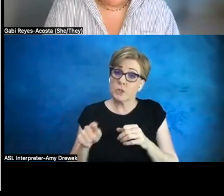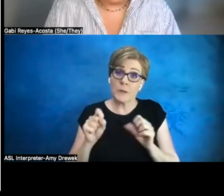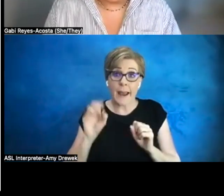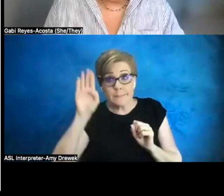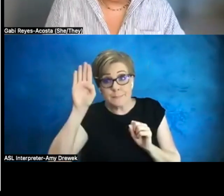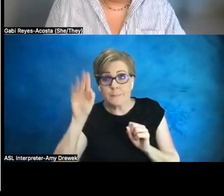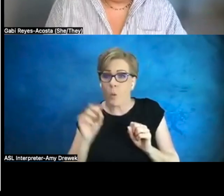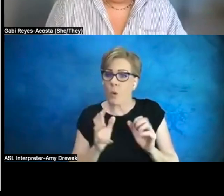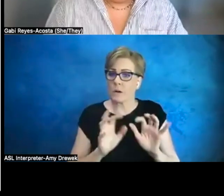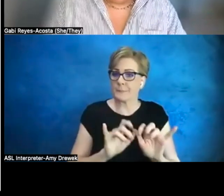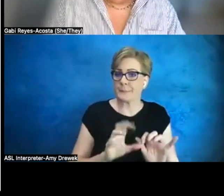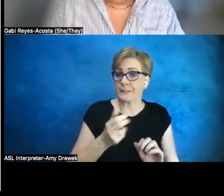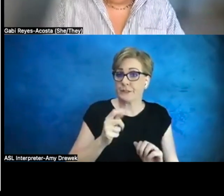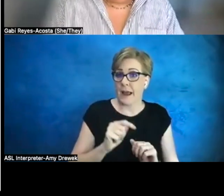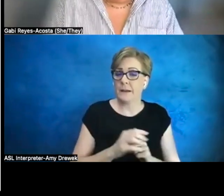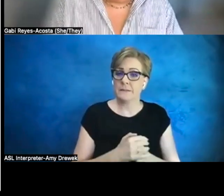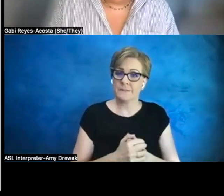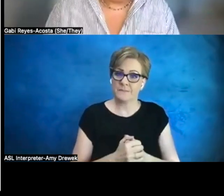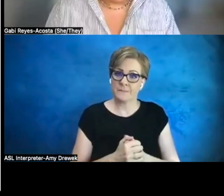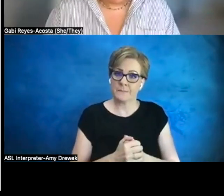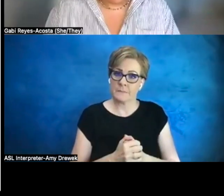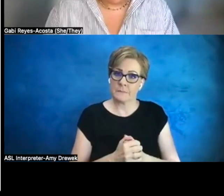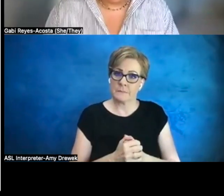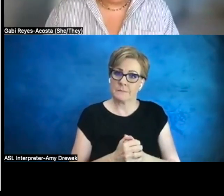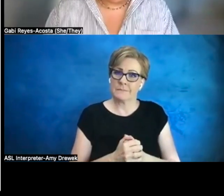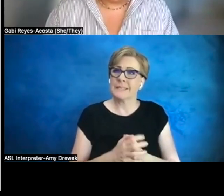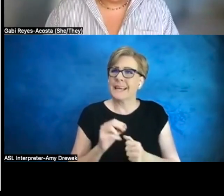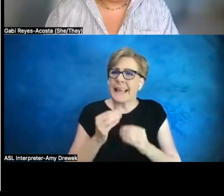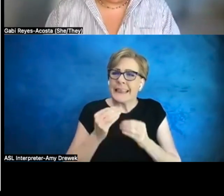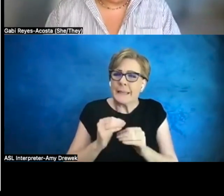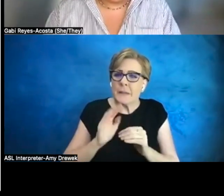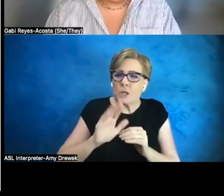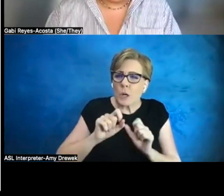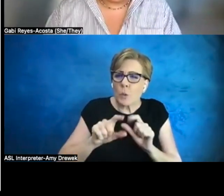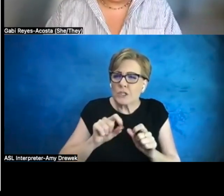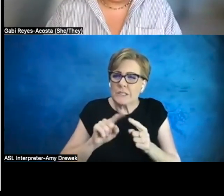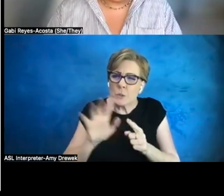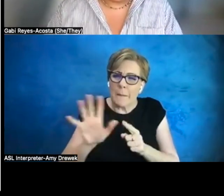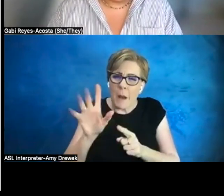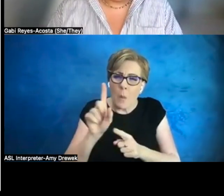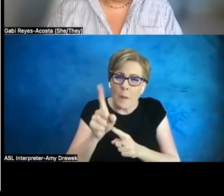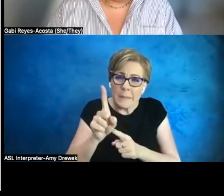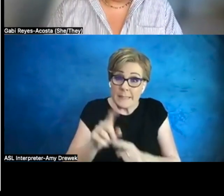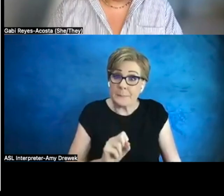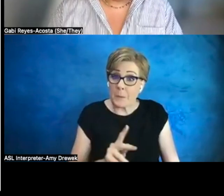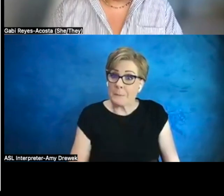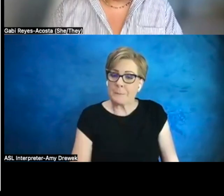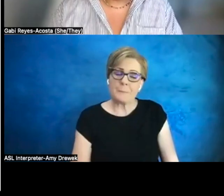And please limit your question, if possible, to about a minute so we can be mindful of time.